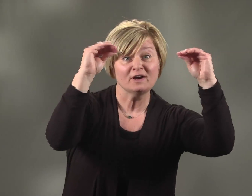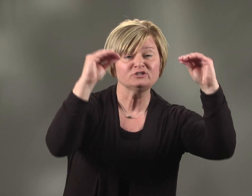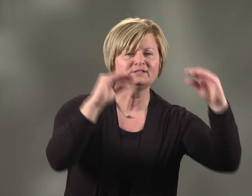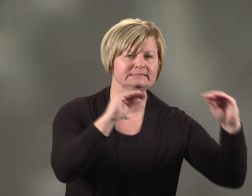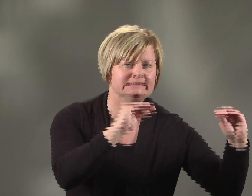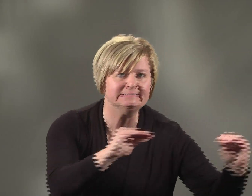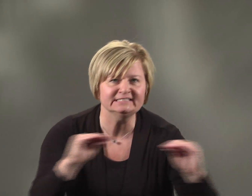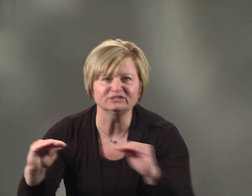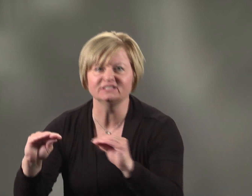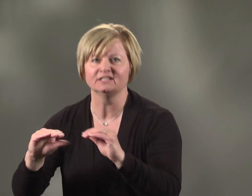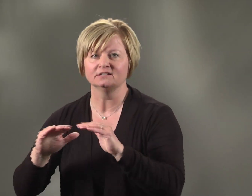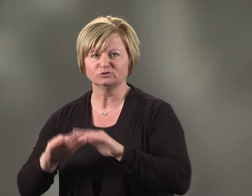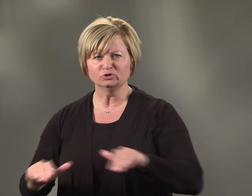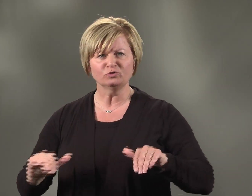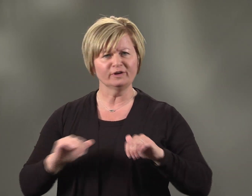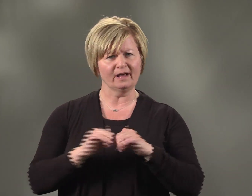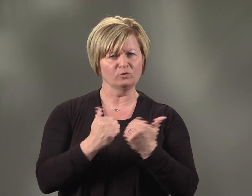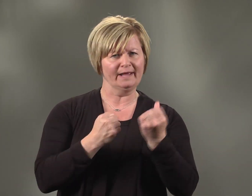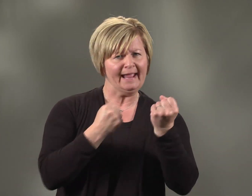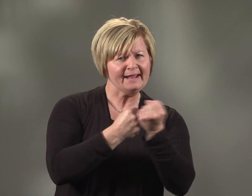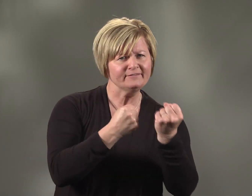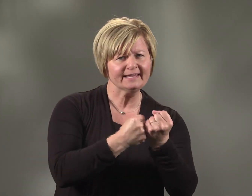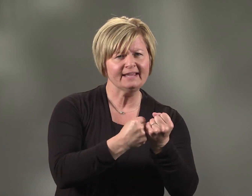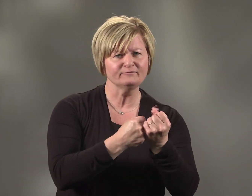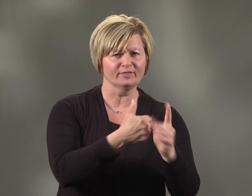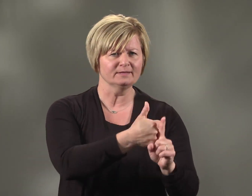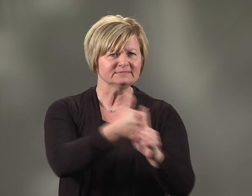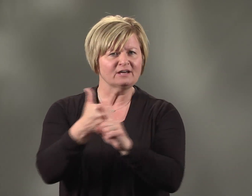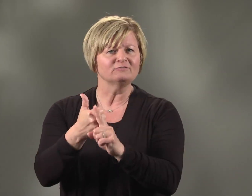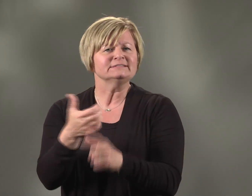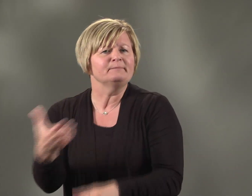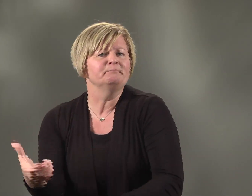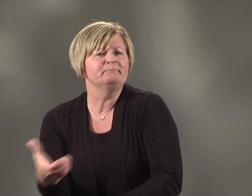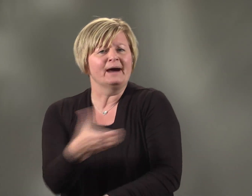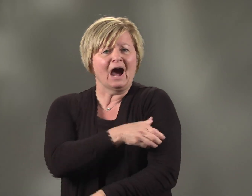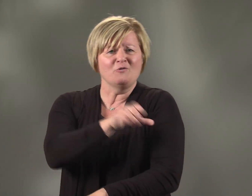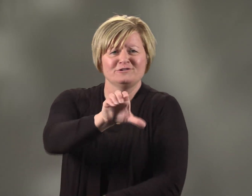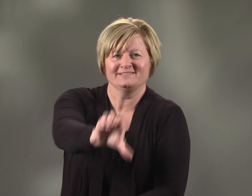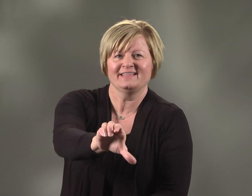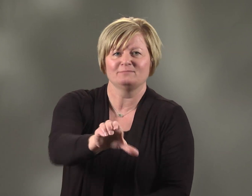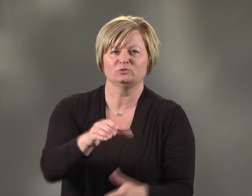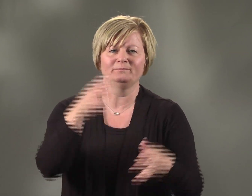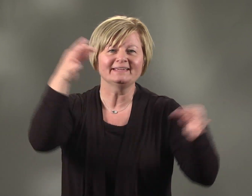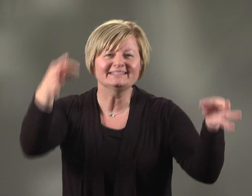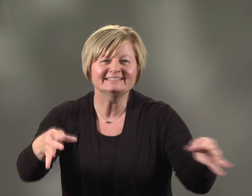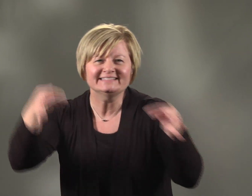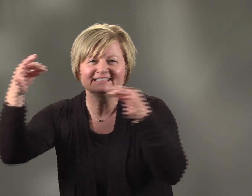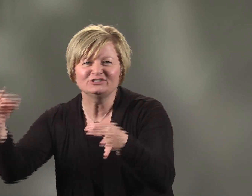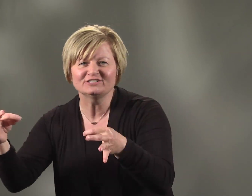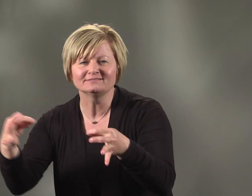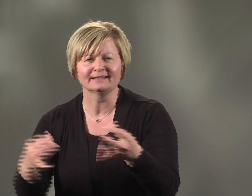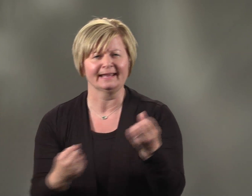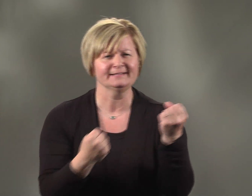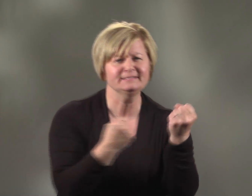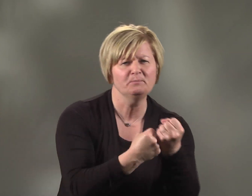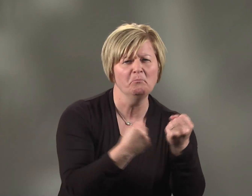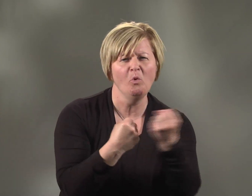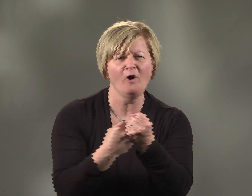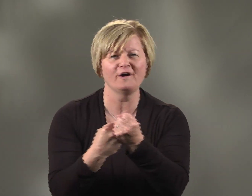Instruction teaching children how to advocate for themselves empowers them with making decisions and getting support,